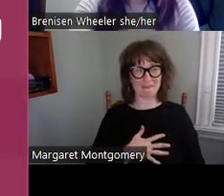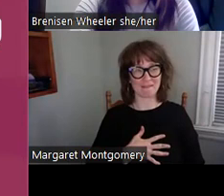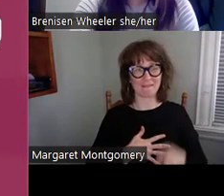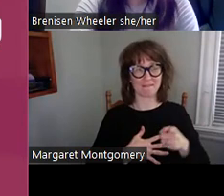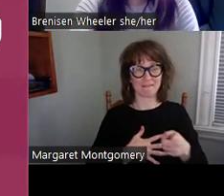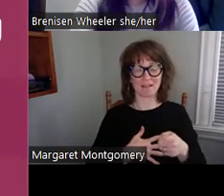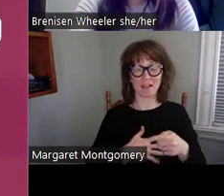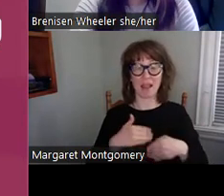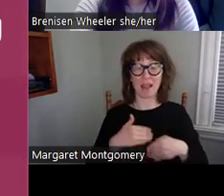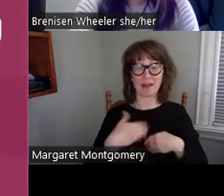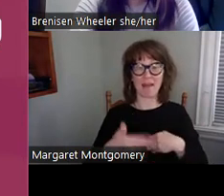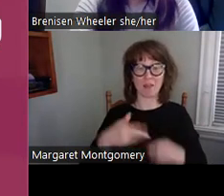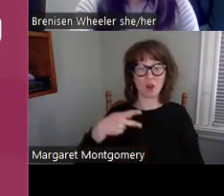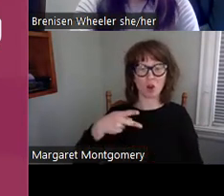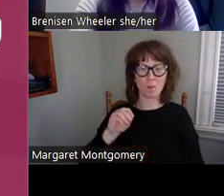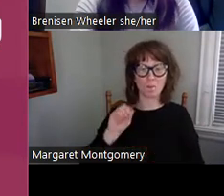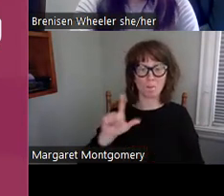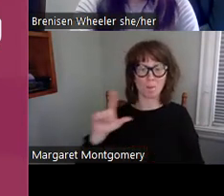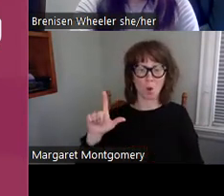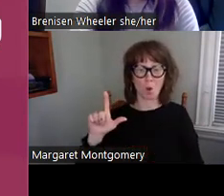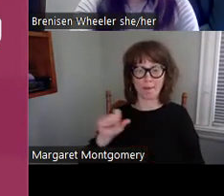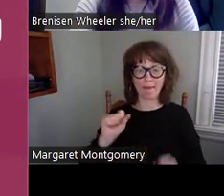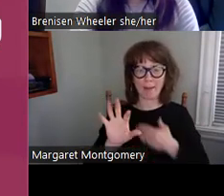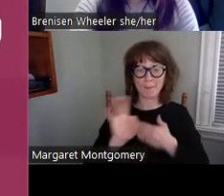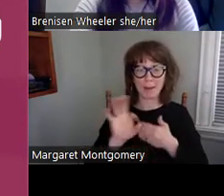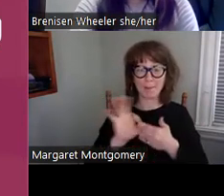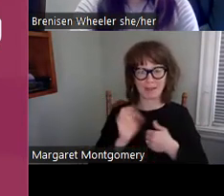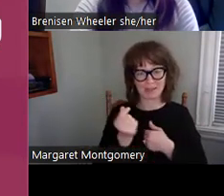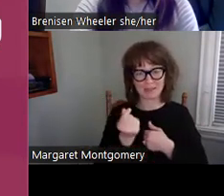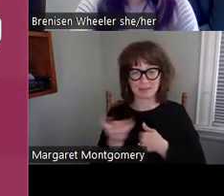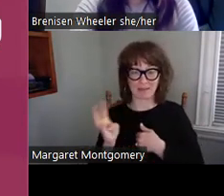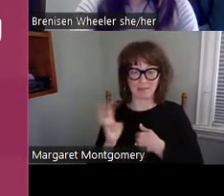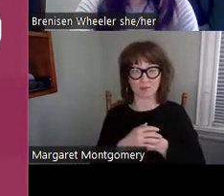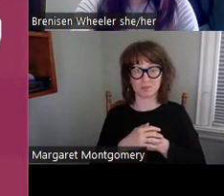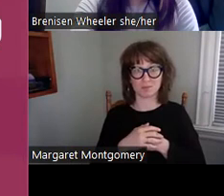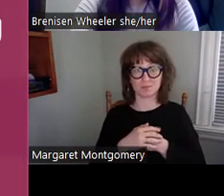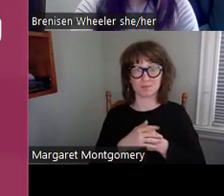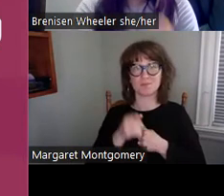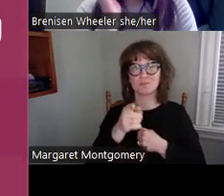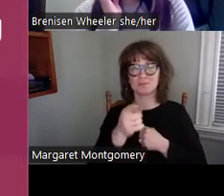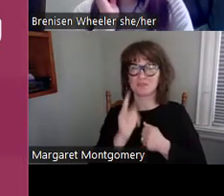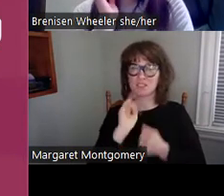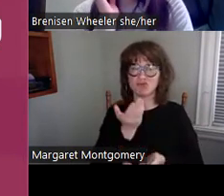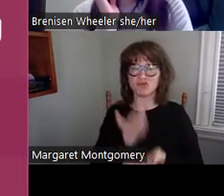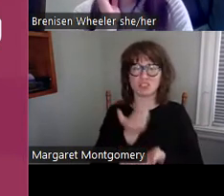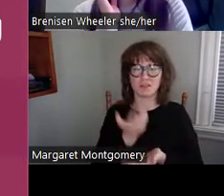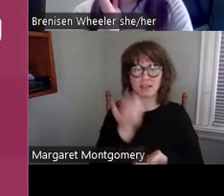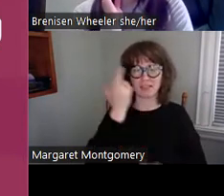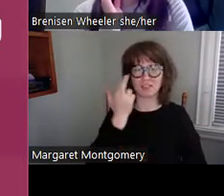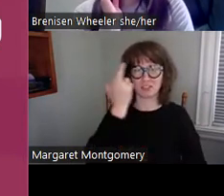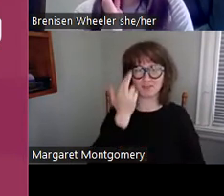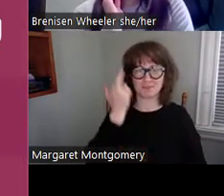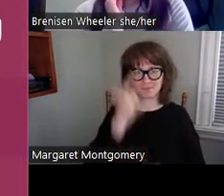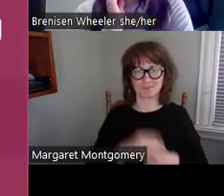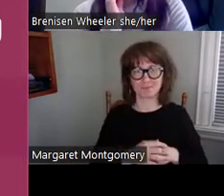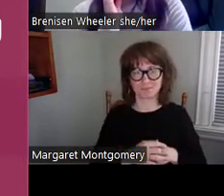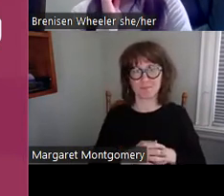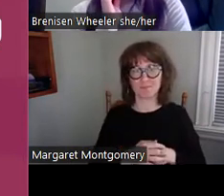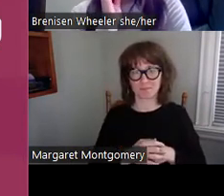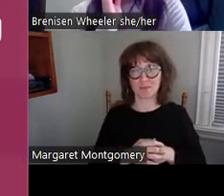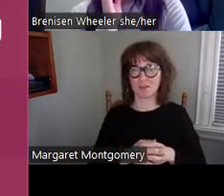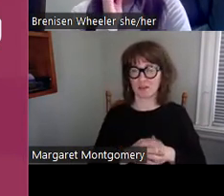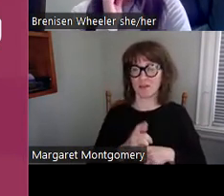with another multiple choice Poll. 13:03:31 So this is just a But which of the